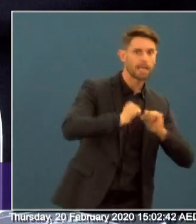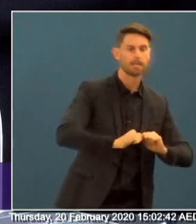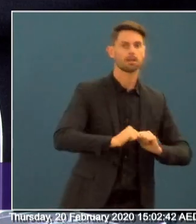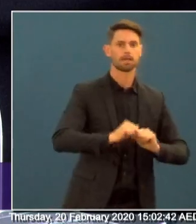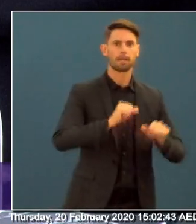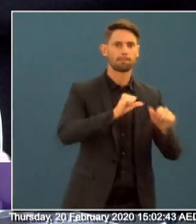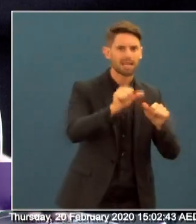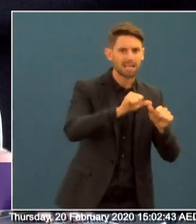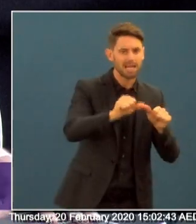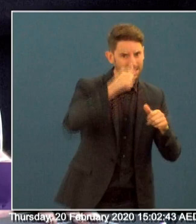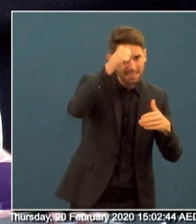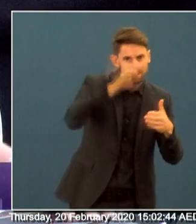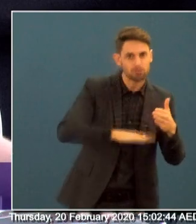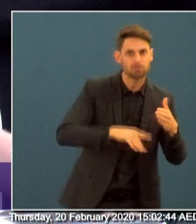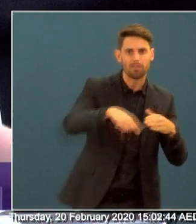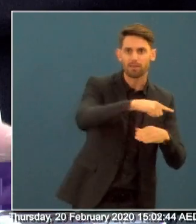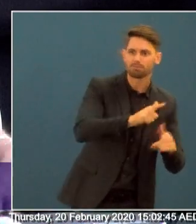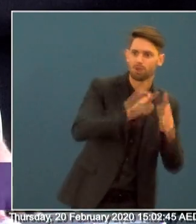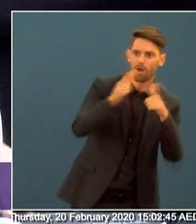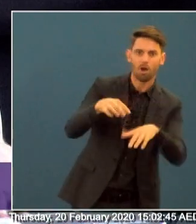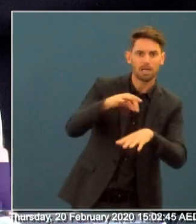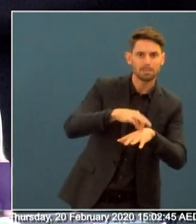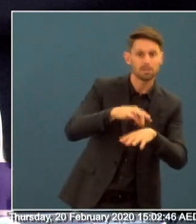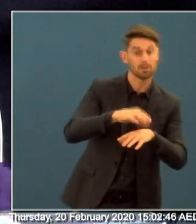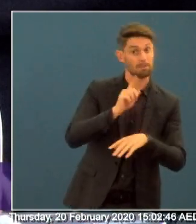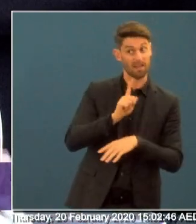So that strategy is due to expire this year.